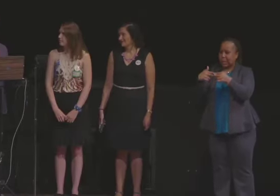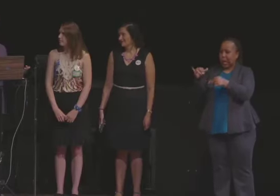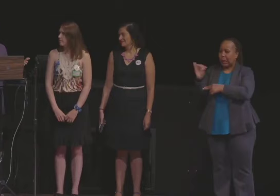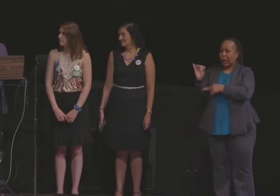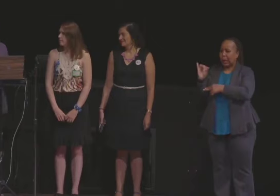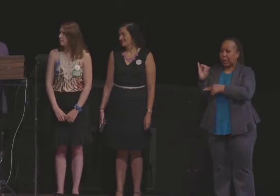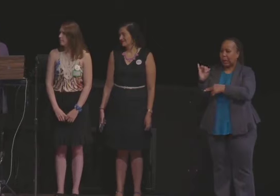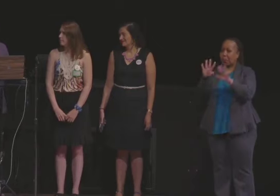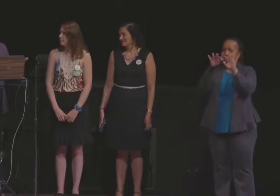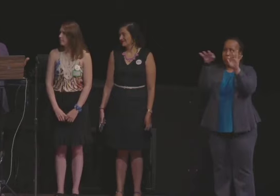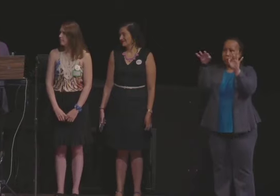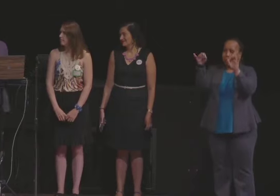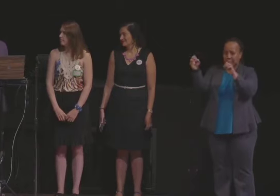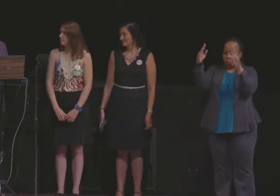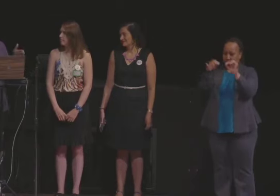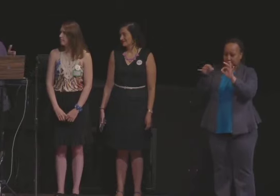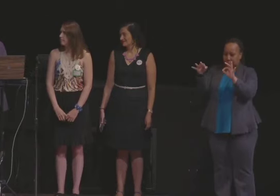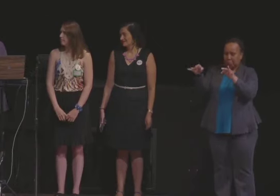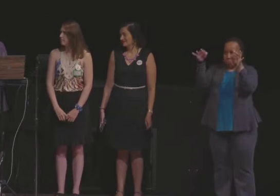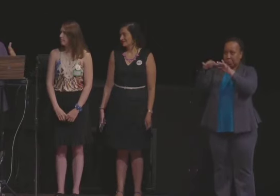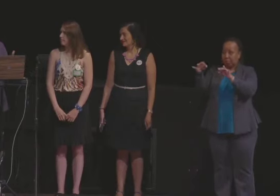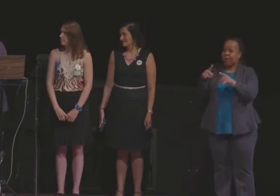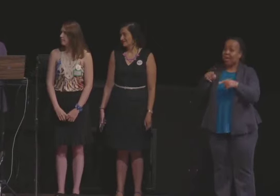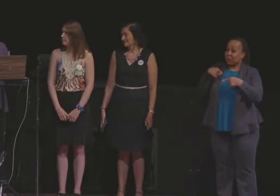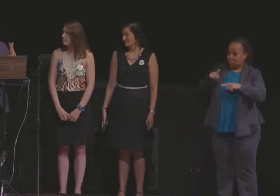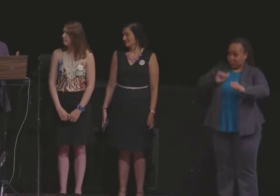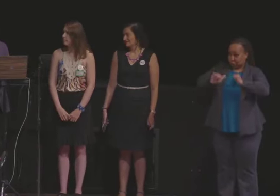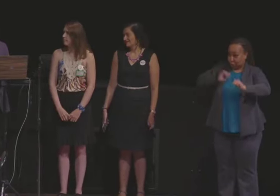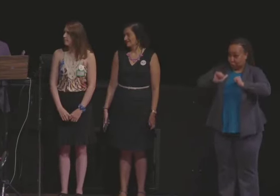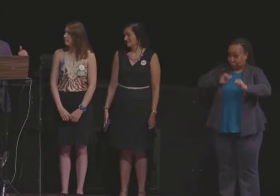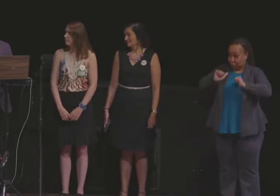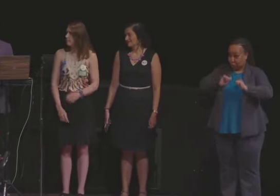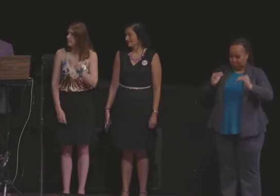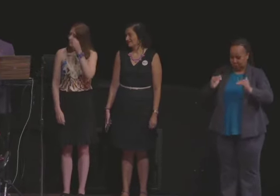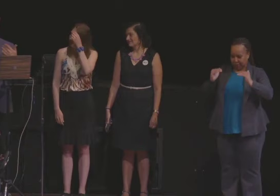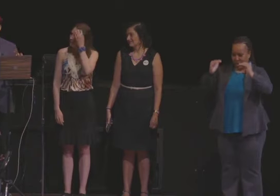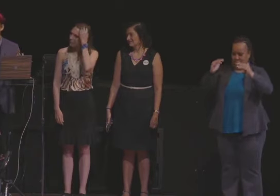And then, during the show, you advance this text, these captions, these slides during the performance